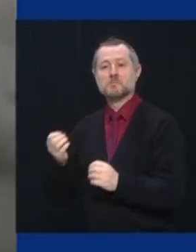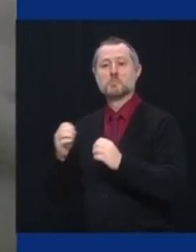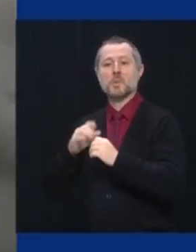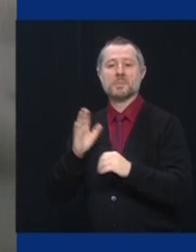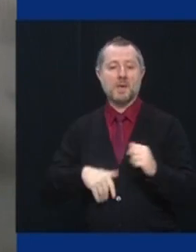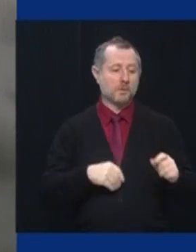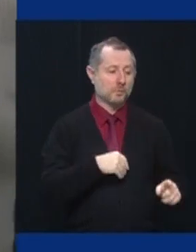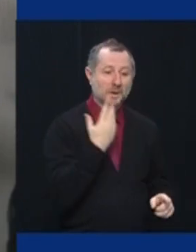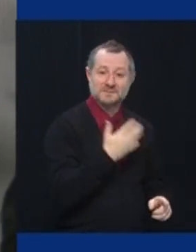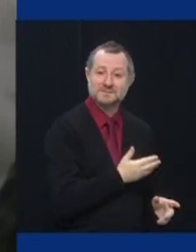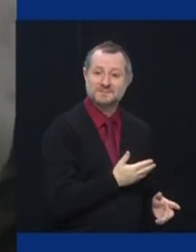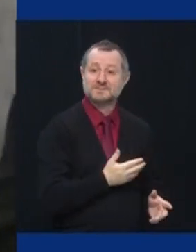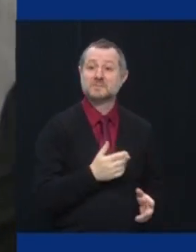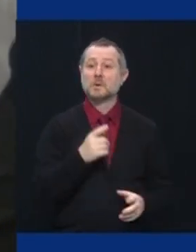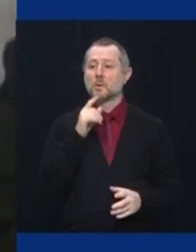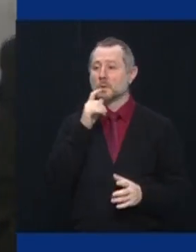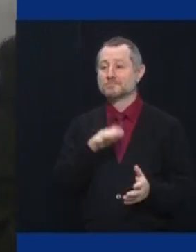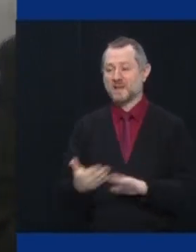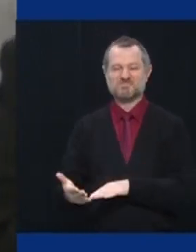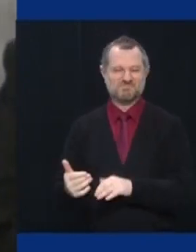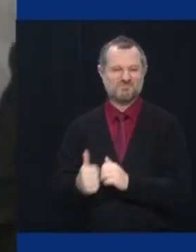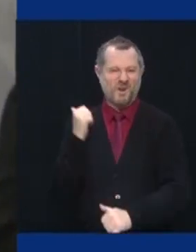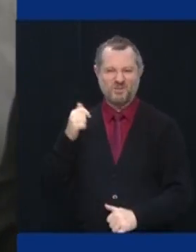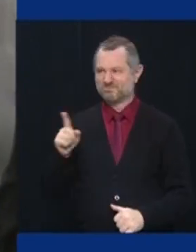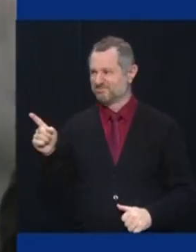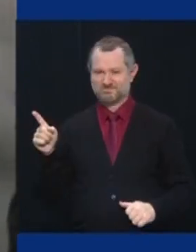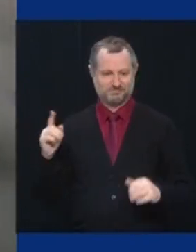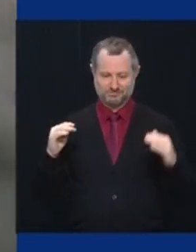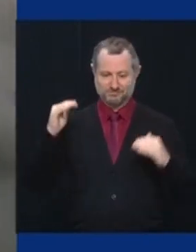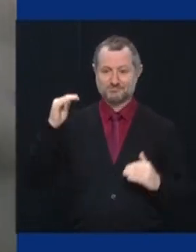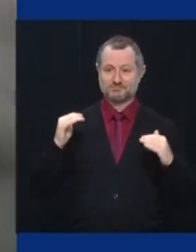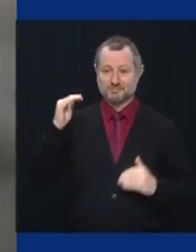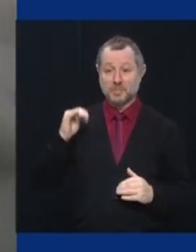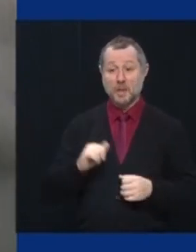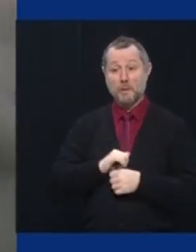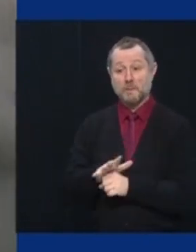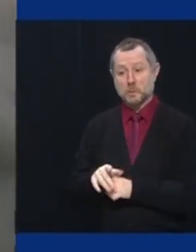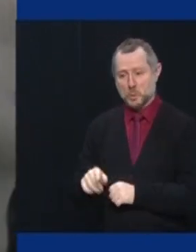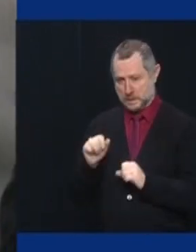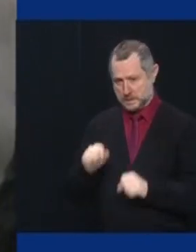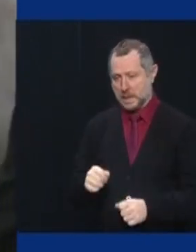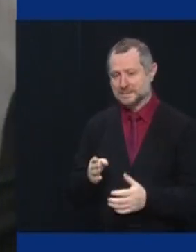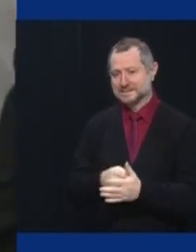THINK ABOUT THAT. 1.5 TIMES AS MANY HISPANIC PEOPLE DIED FROM COVID AS WHITE PEOPLE.